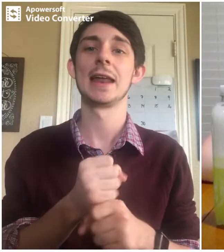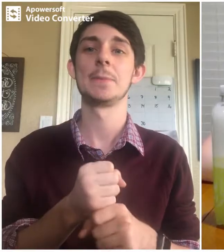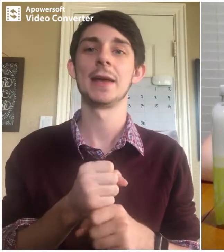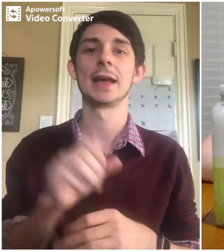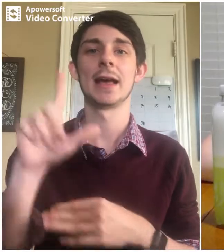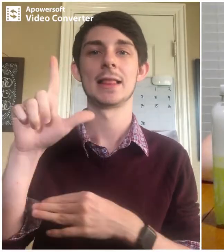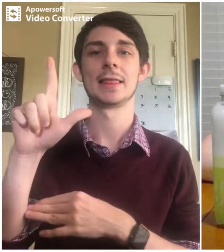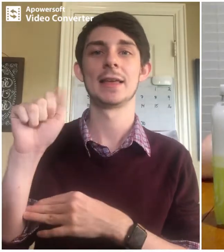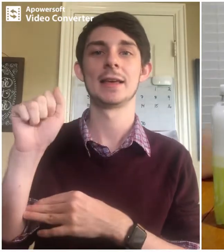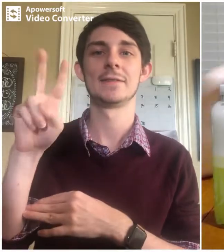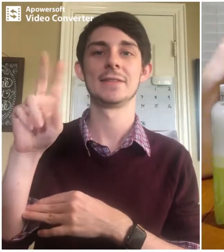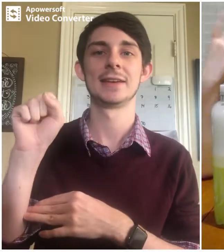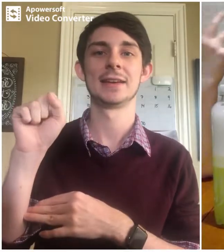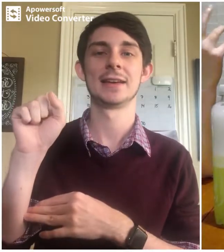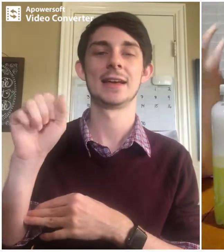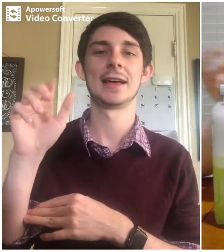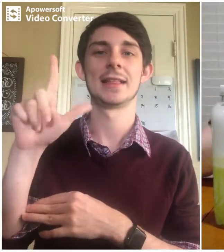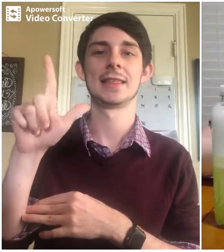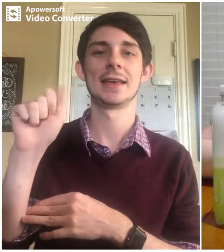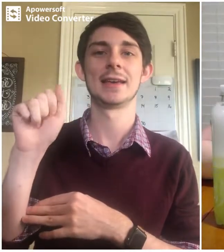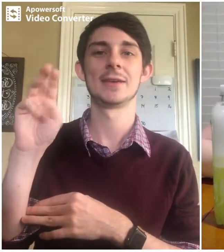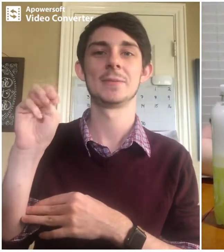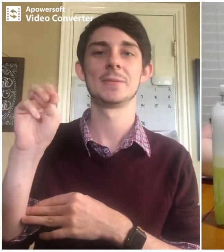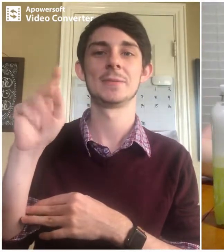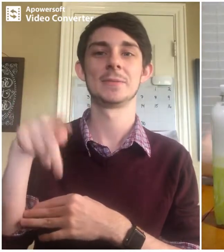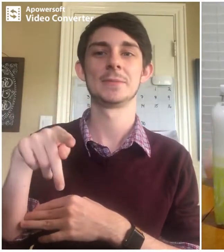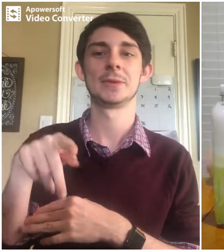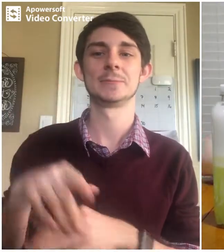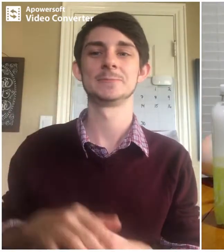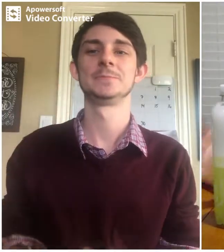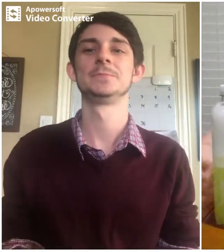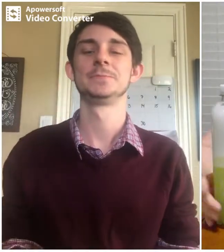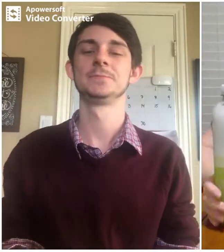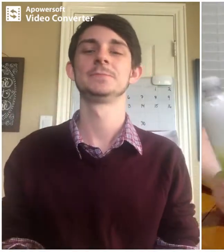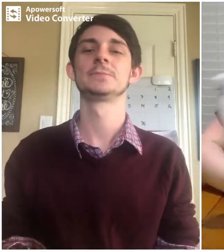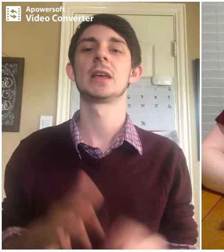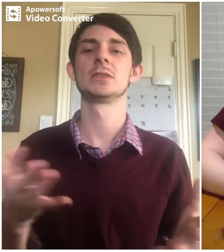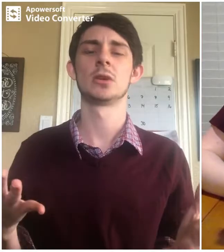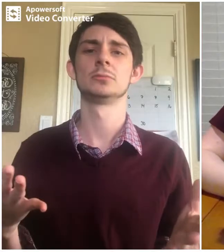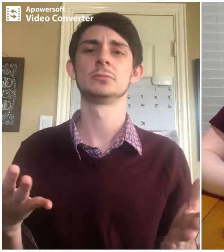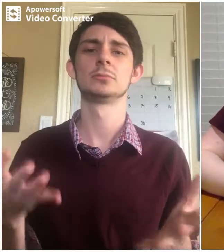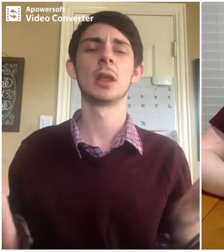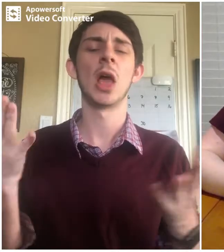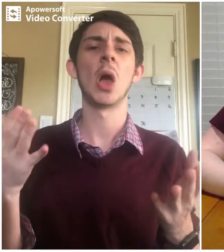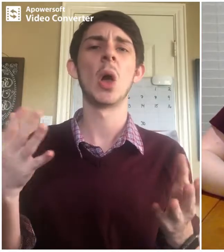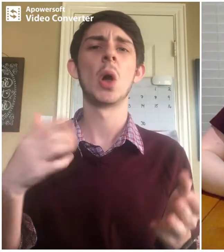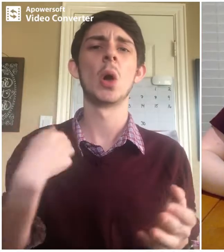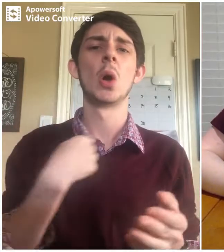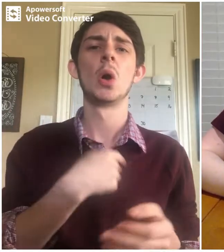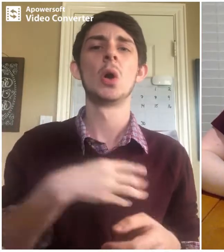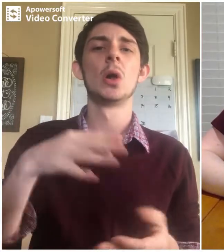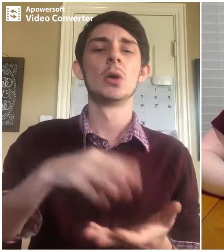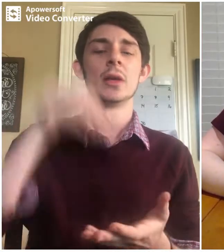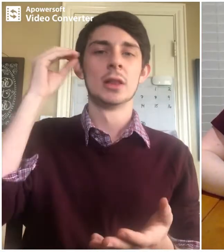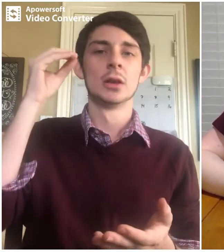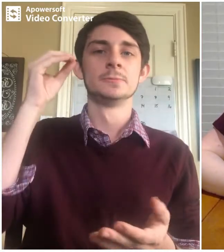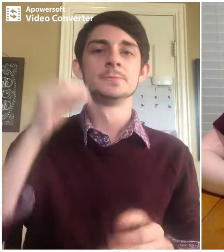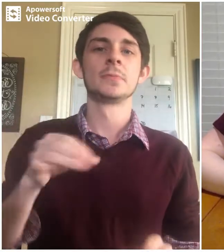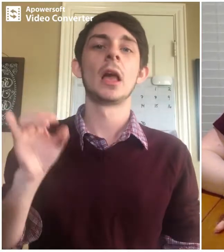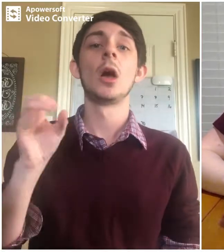let's talk about what we can learn from this. From this experiment we can definitely tell that oil is less dense than water. It's why it